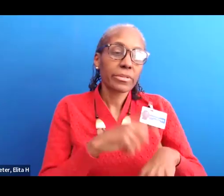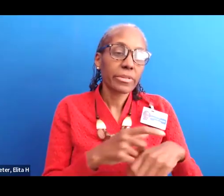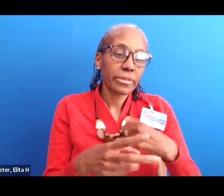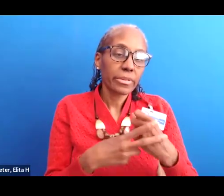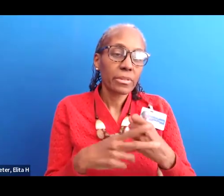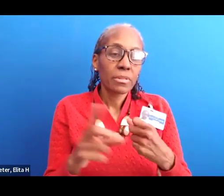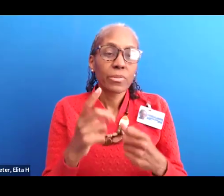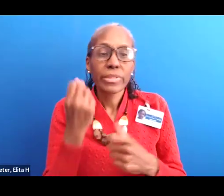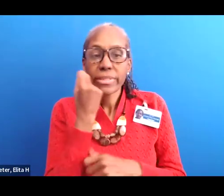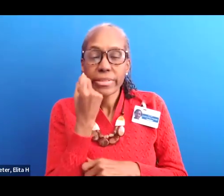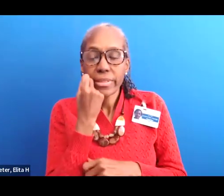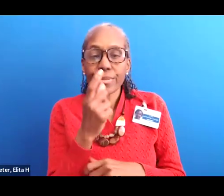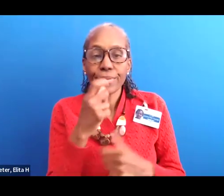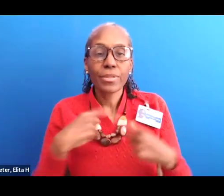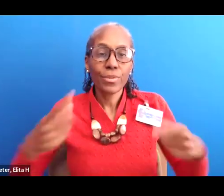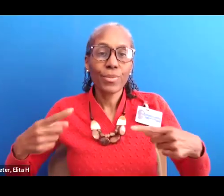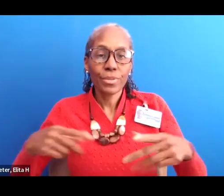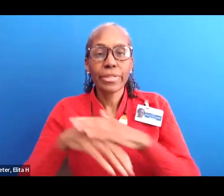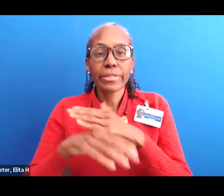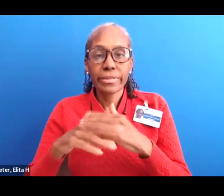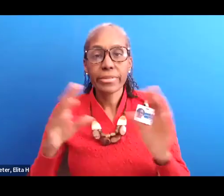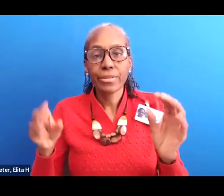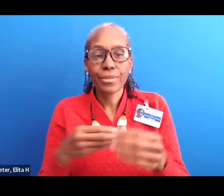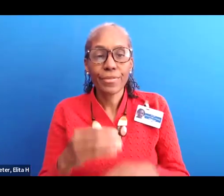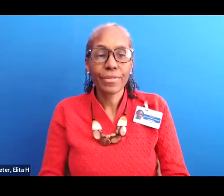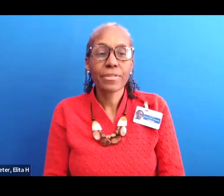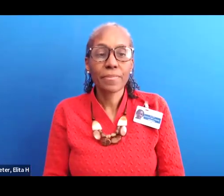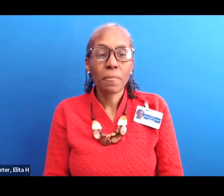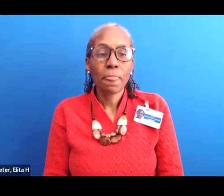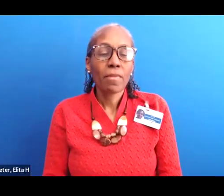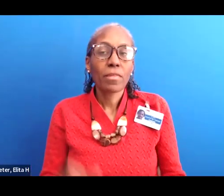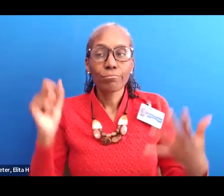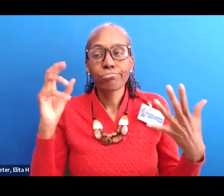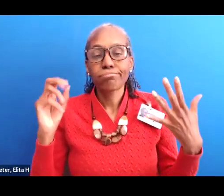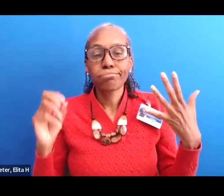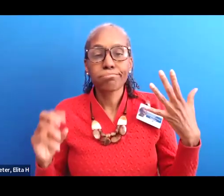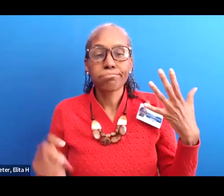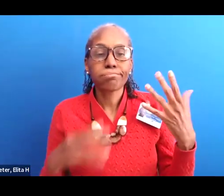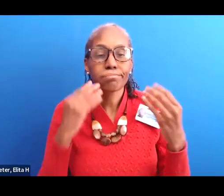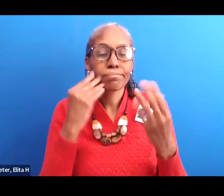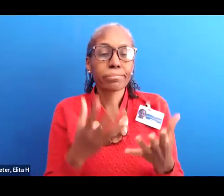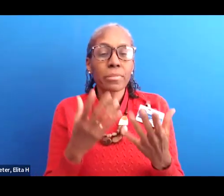Where's a dentist that has a wheelchair accessible office? They just have all kinds of information, but mostly they'll